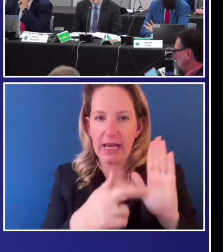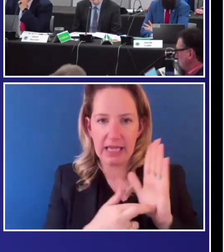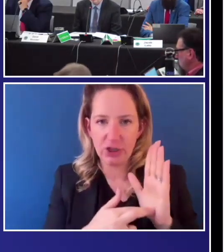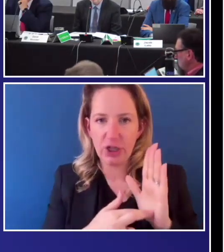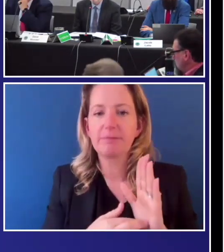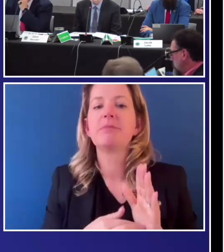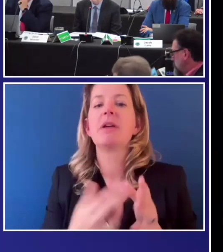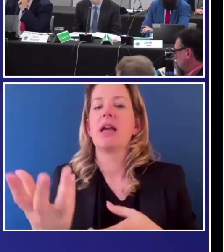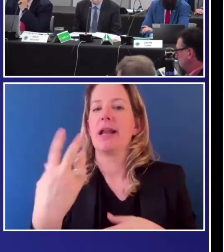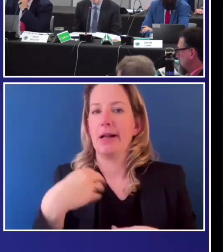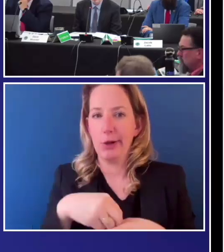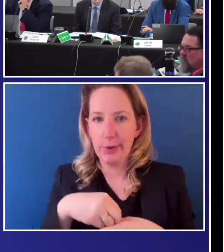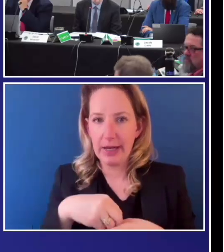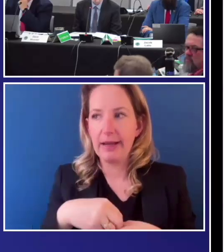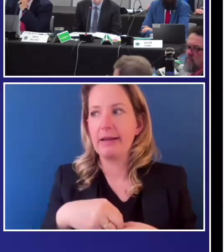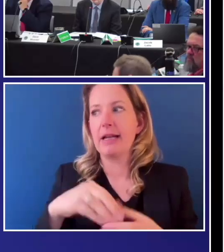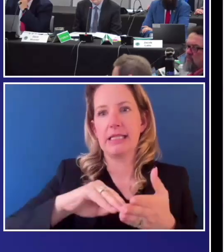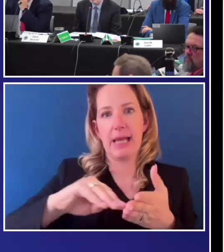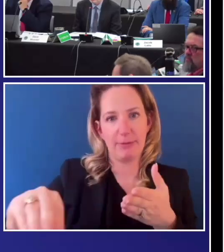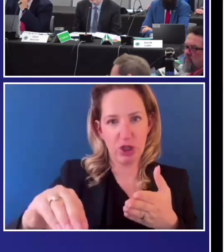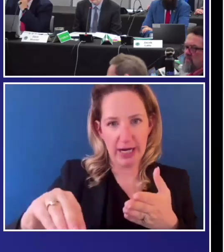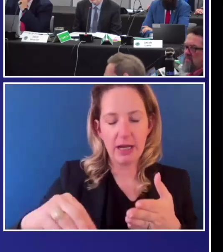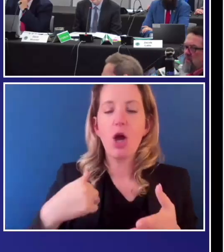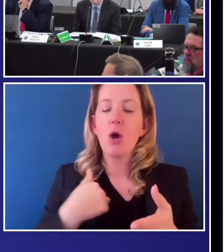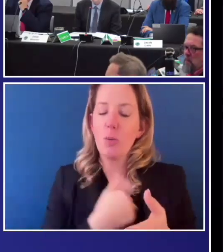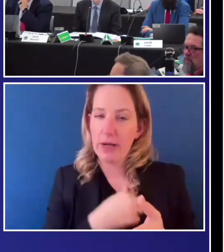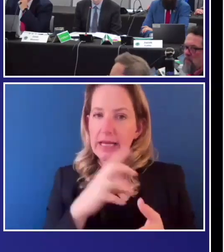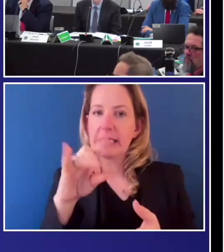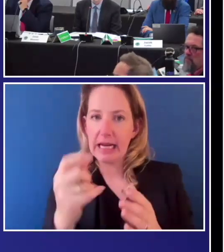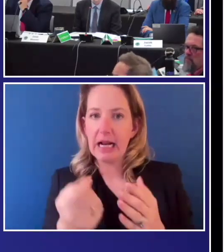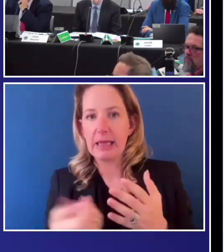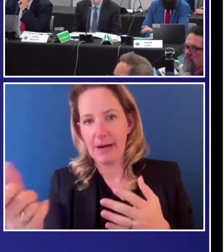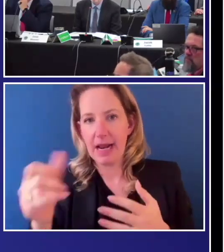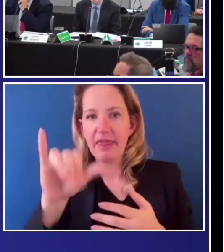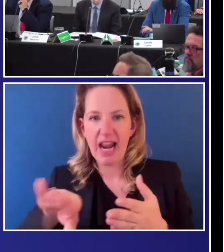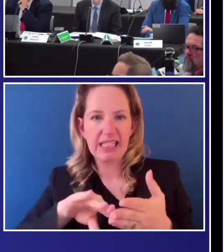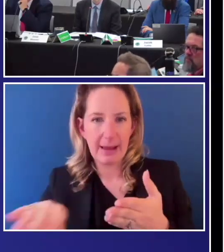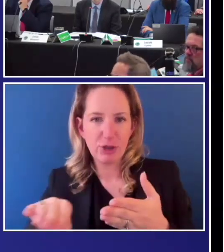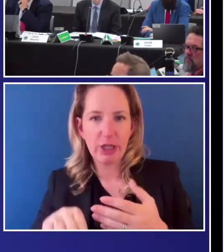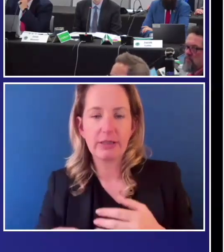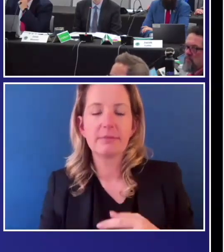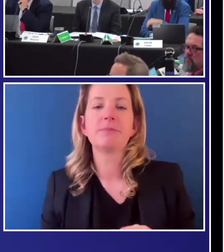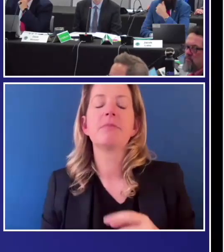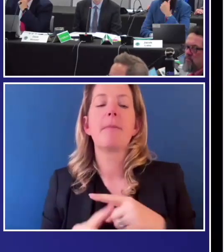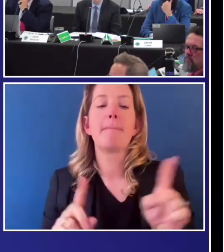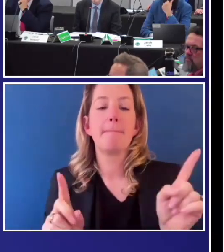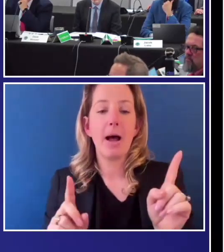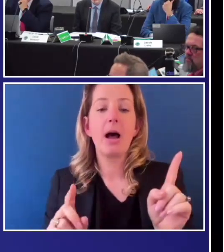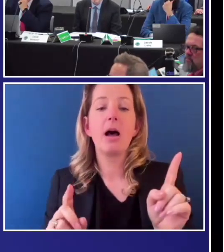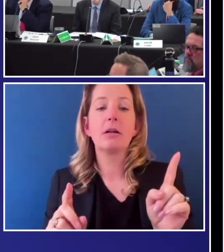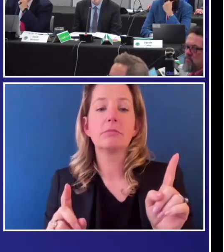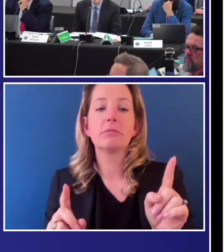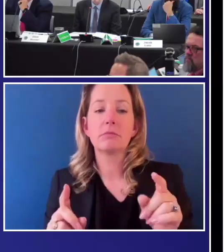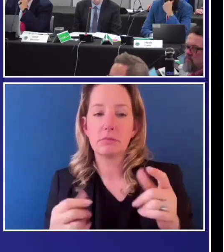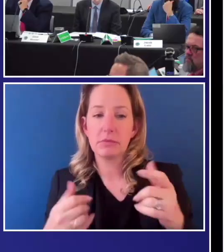including as an exemption. We have eliminated the exemption. However, we do still have an area where the